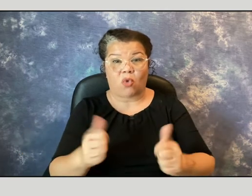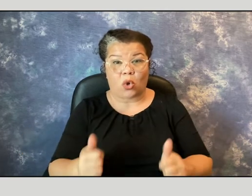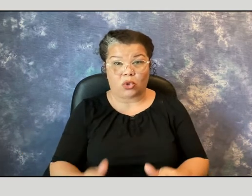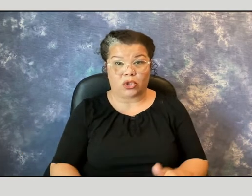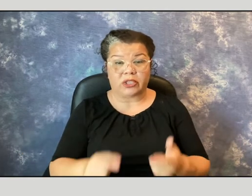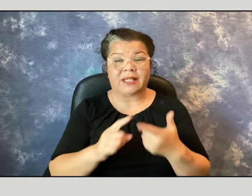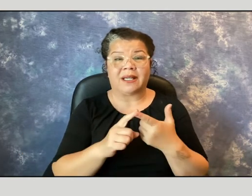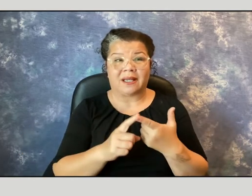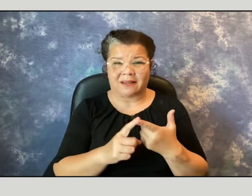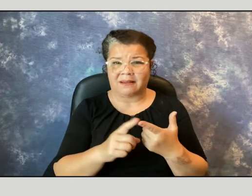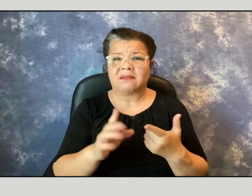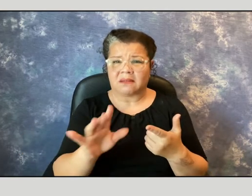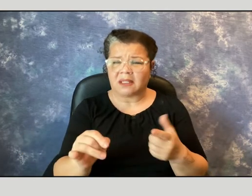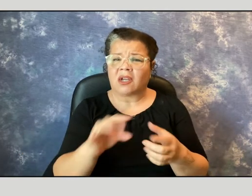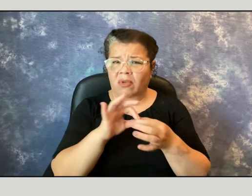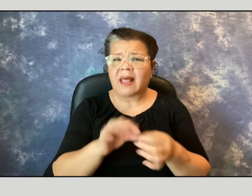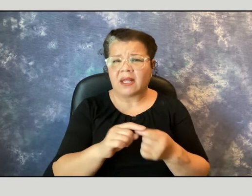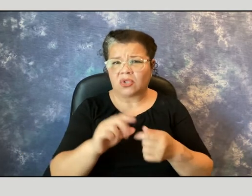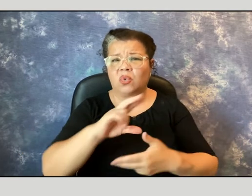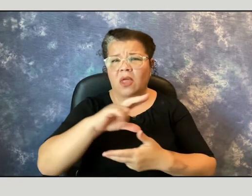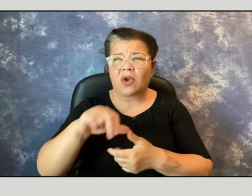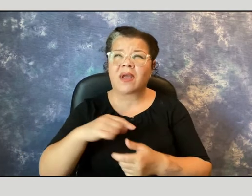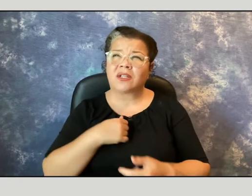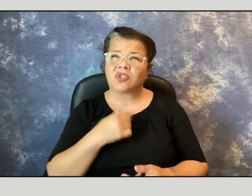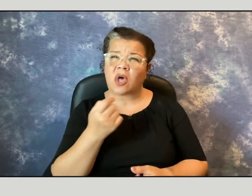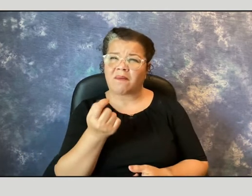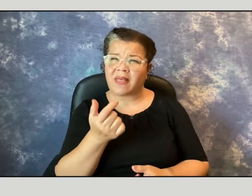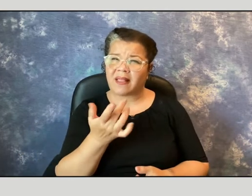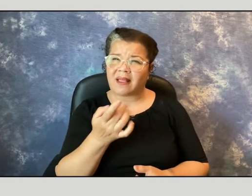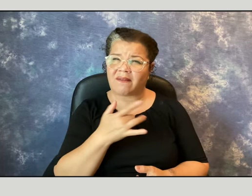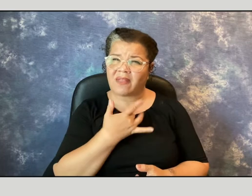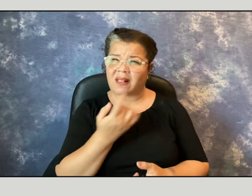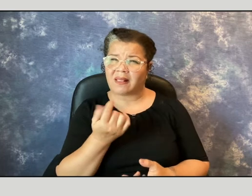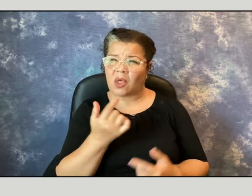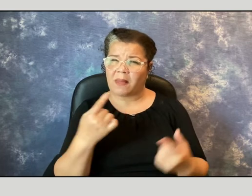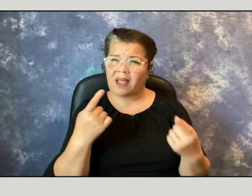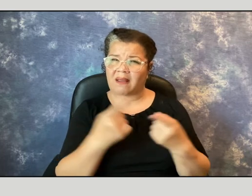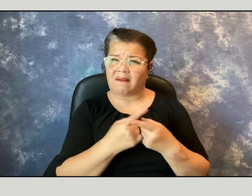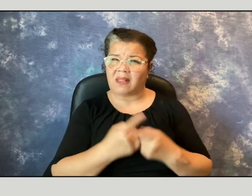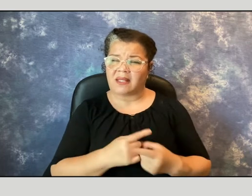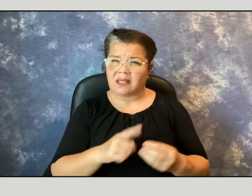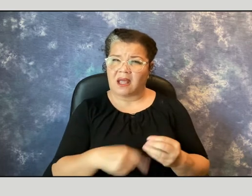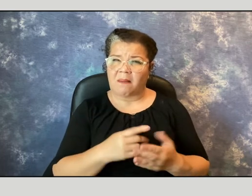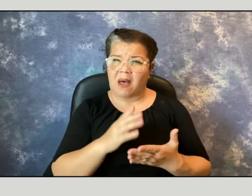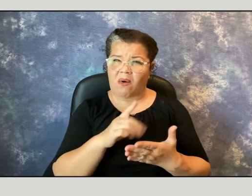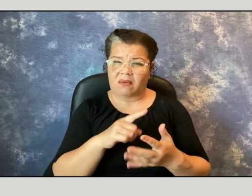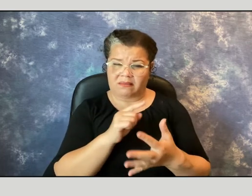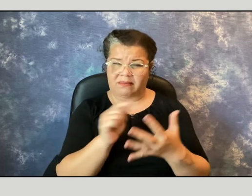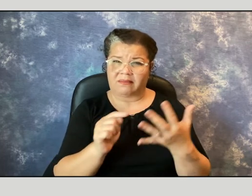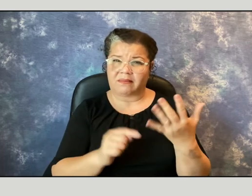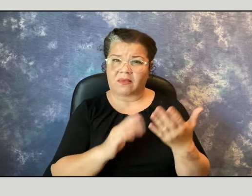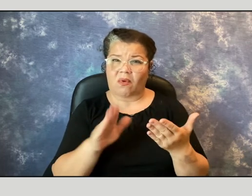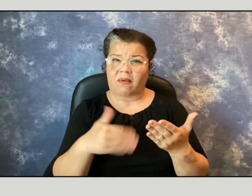So I'm feeling a little bit conflicted about all of that, just to say that pinning...